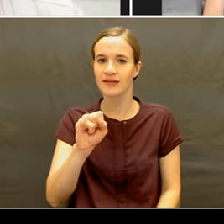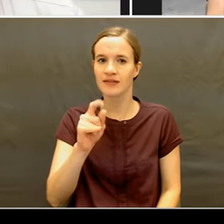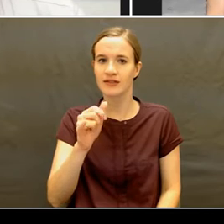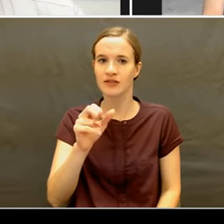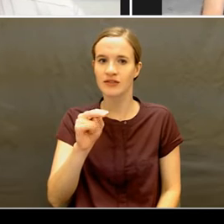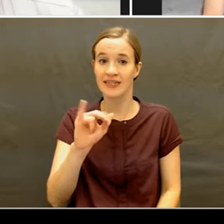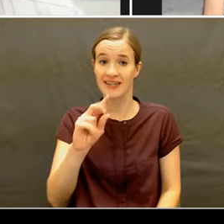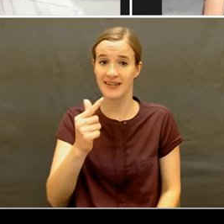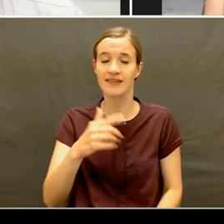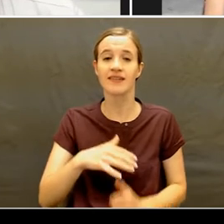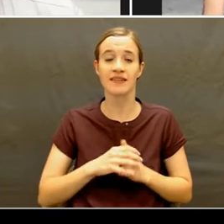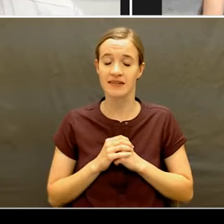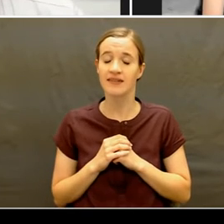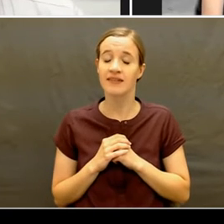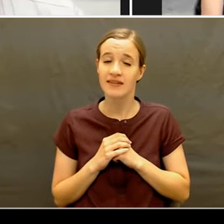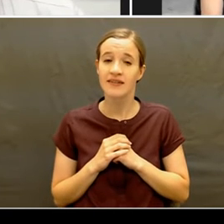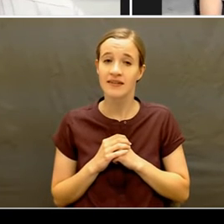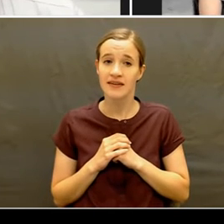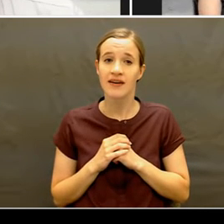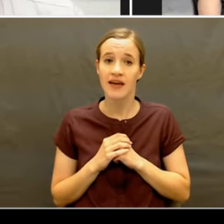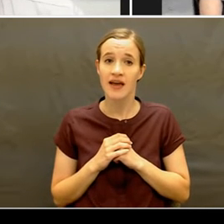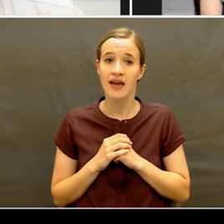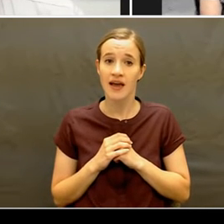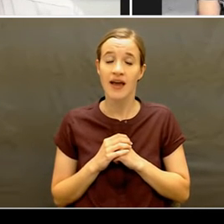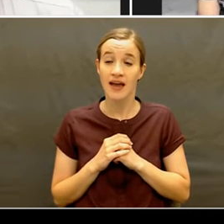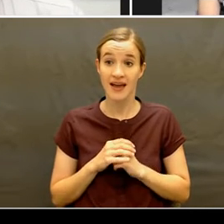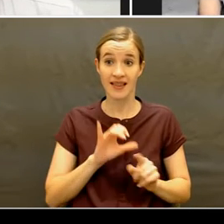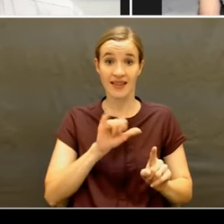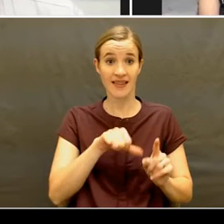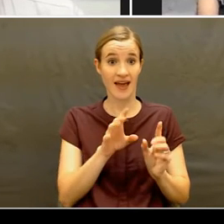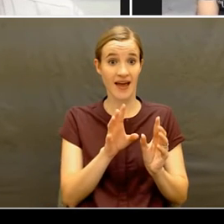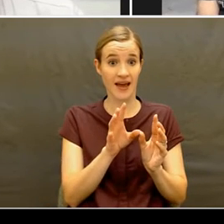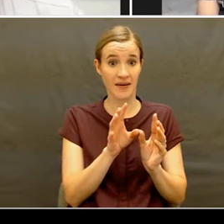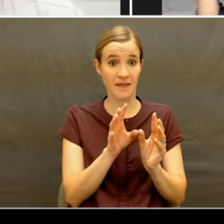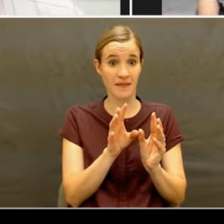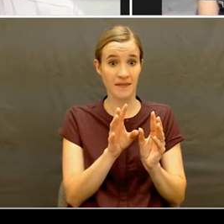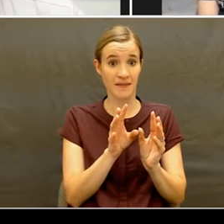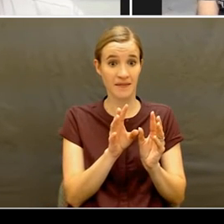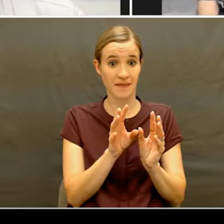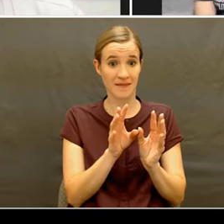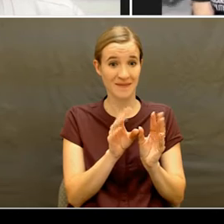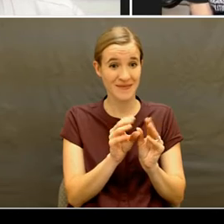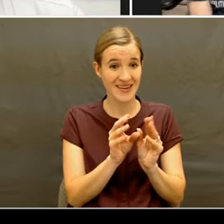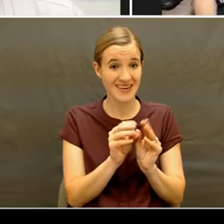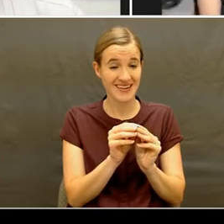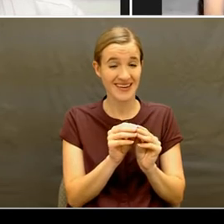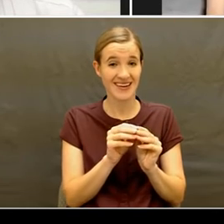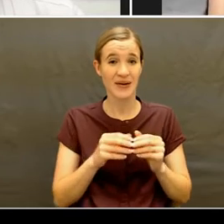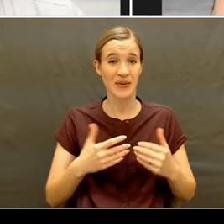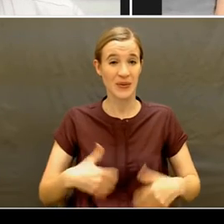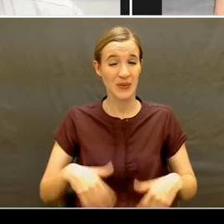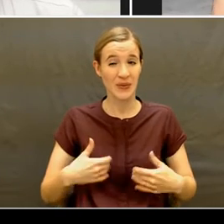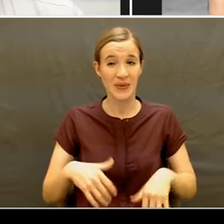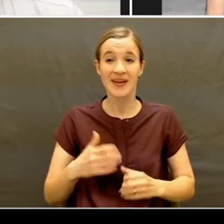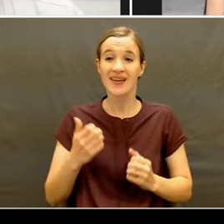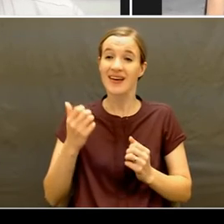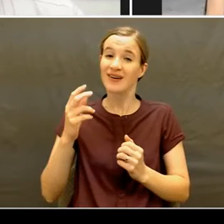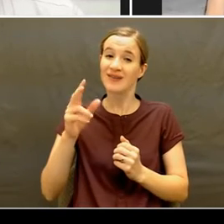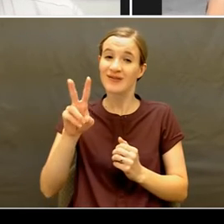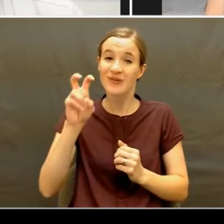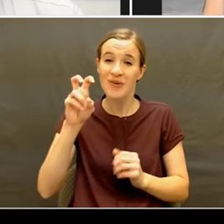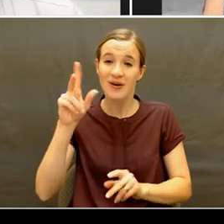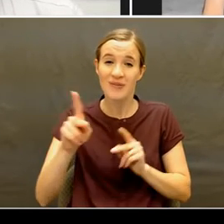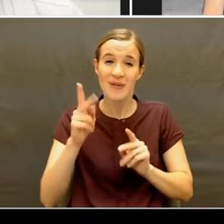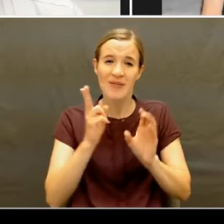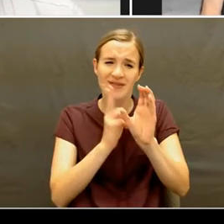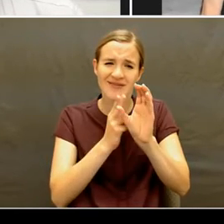we had over 200 people, you know, on that zoom. You know, that's, that's amazing. That's how much